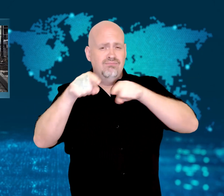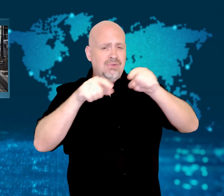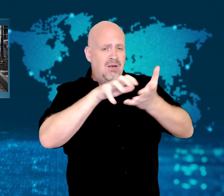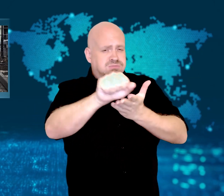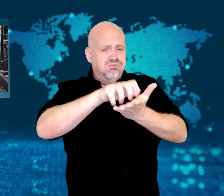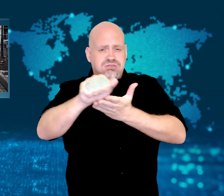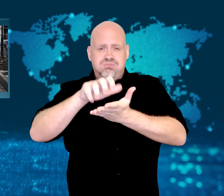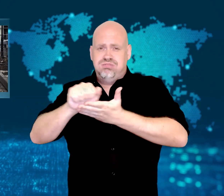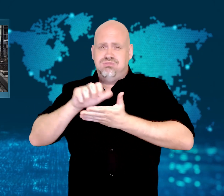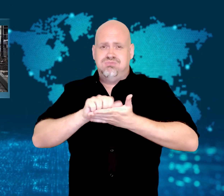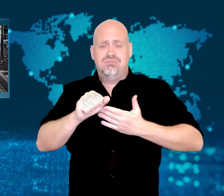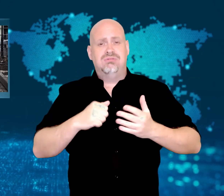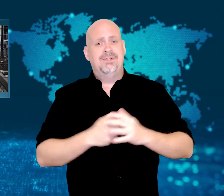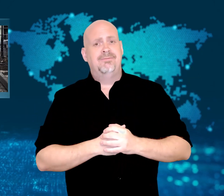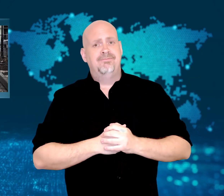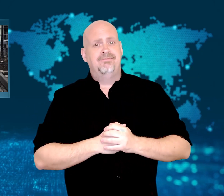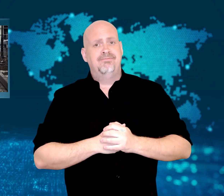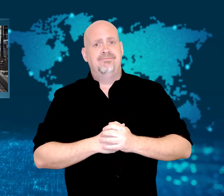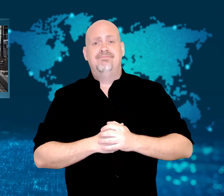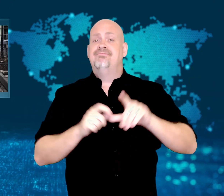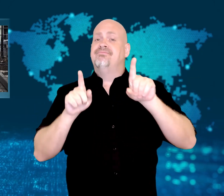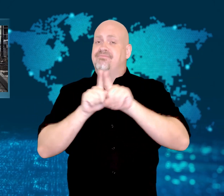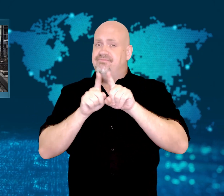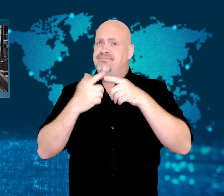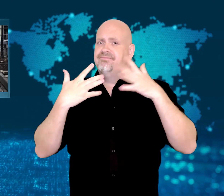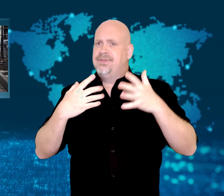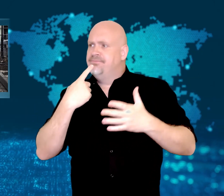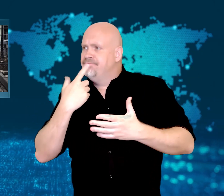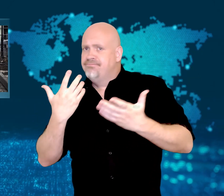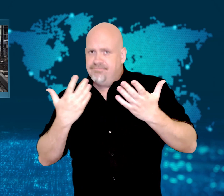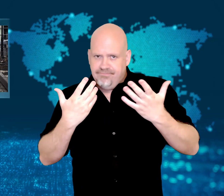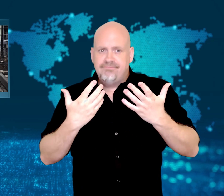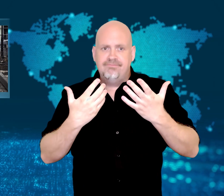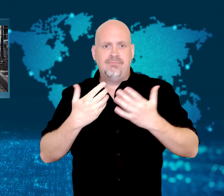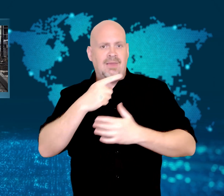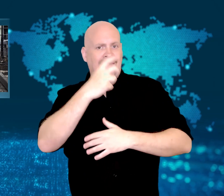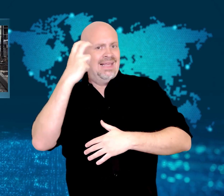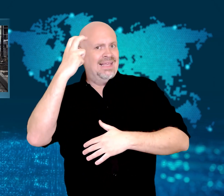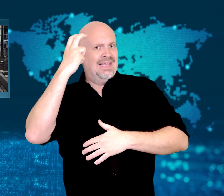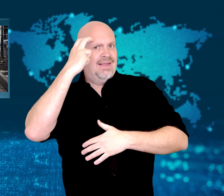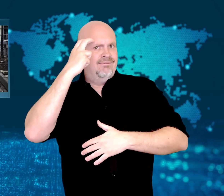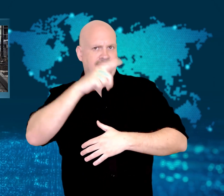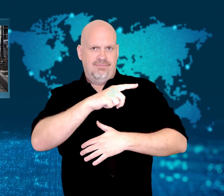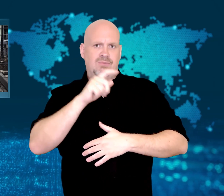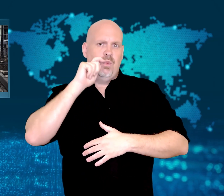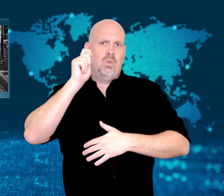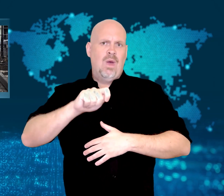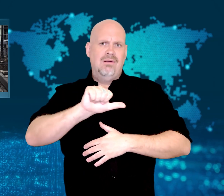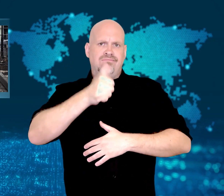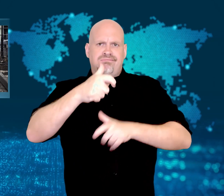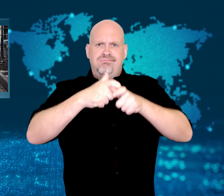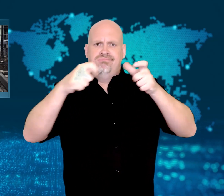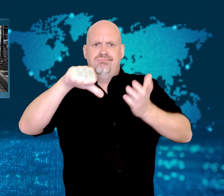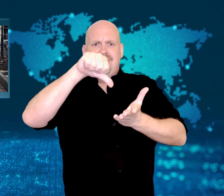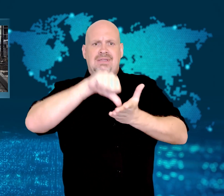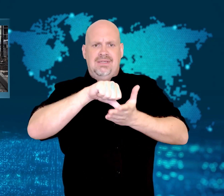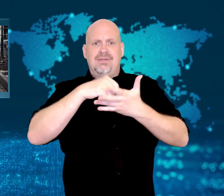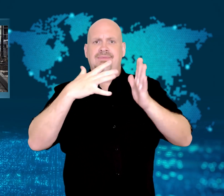A military hardware factory in the capital was also hit.